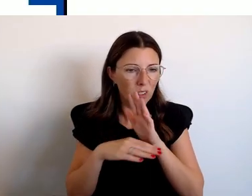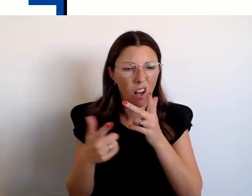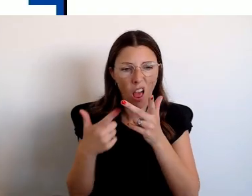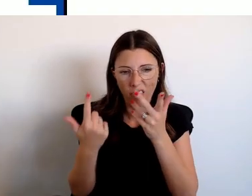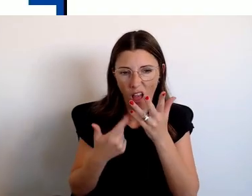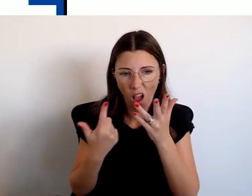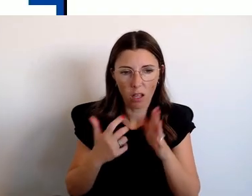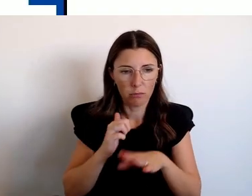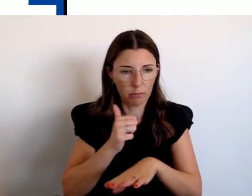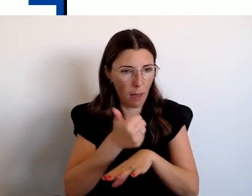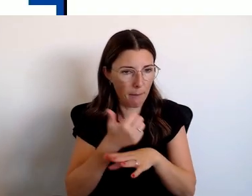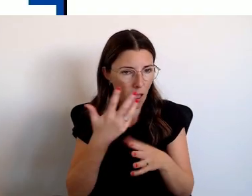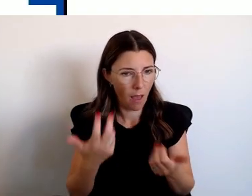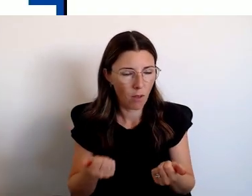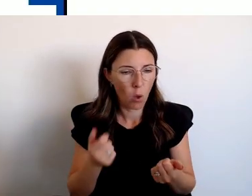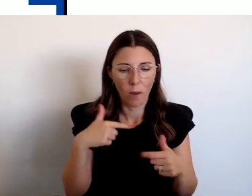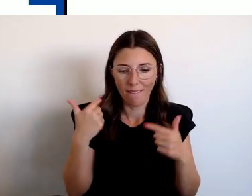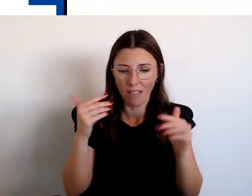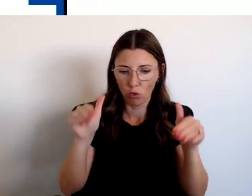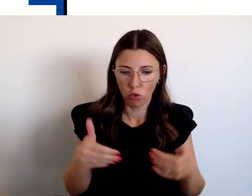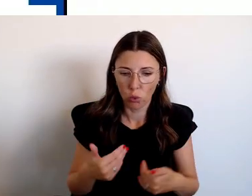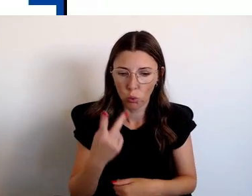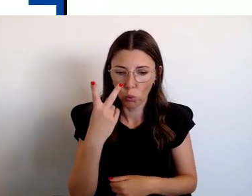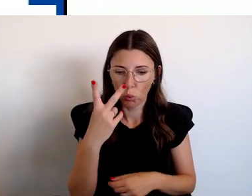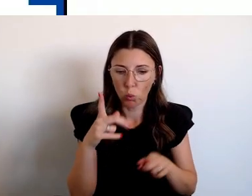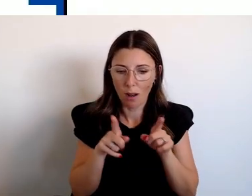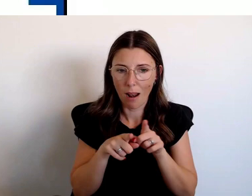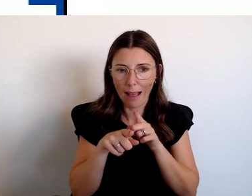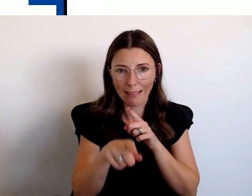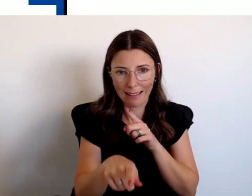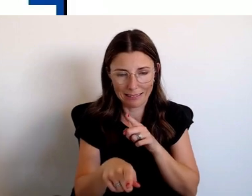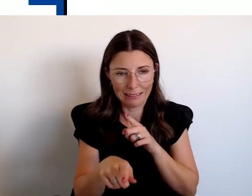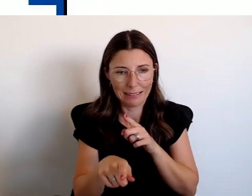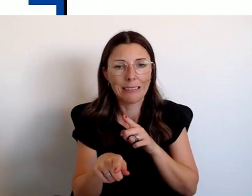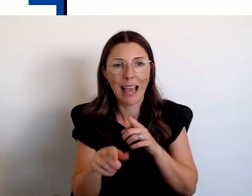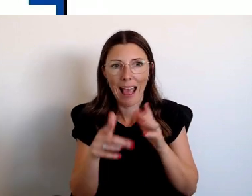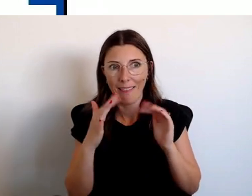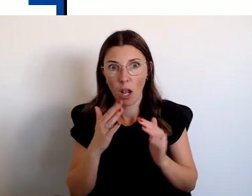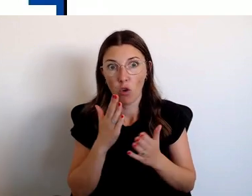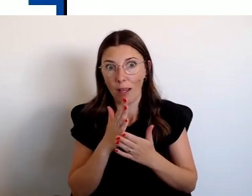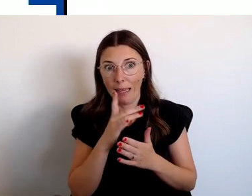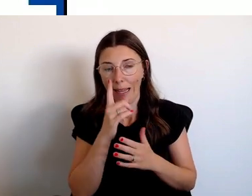And of course, when we introduce a tool like this, in the first instance, you really start to see where